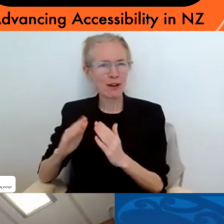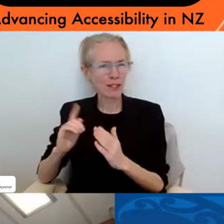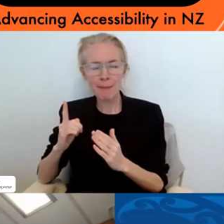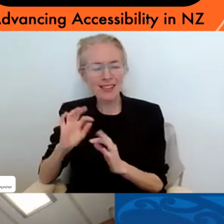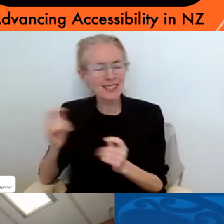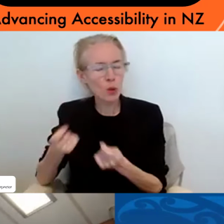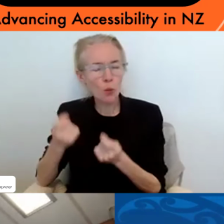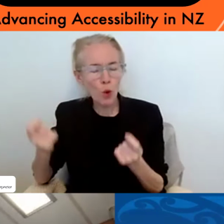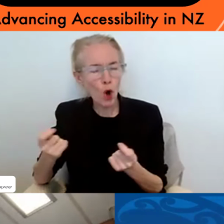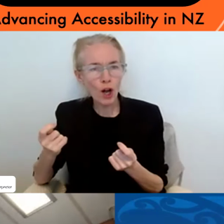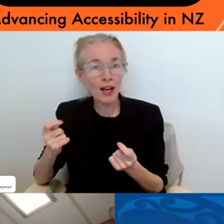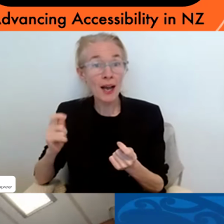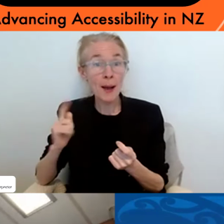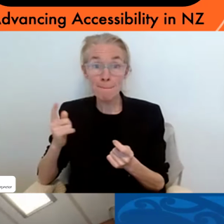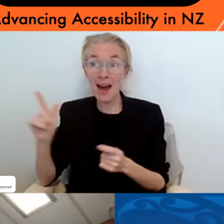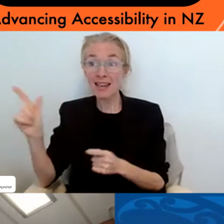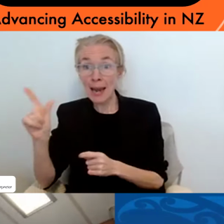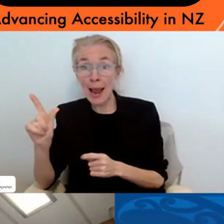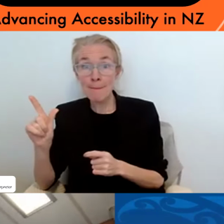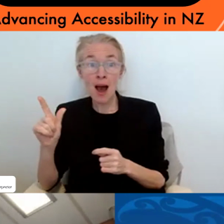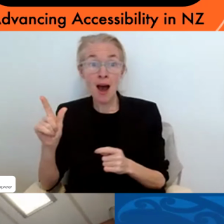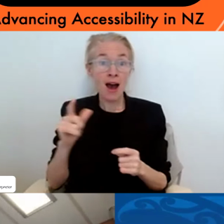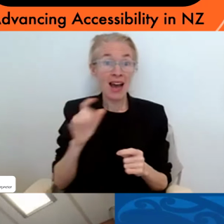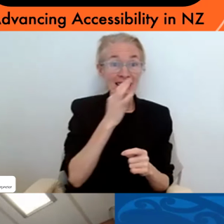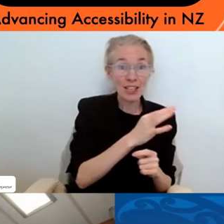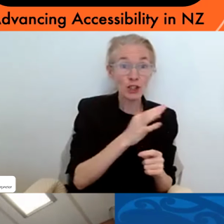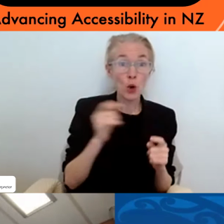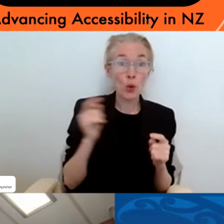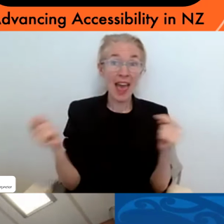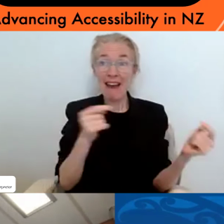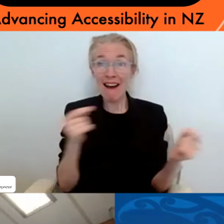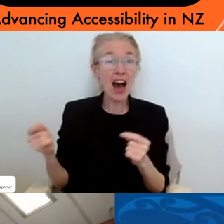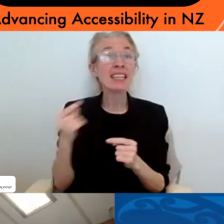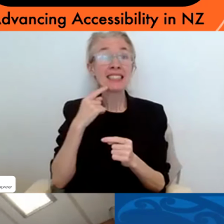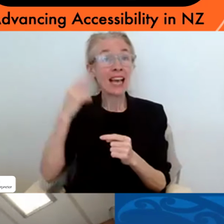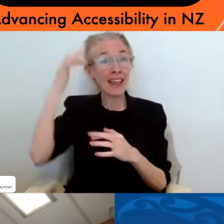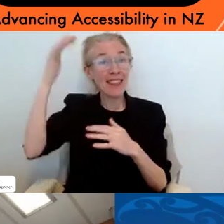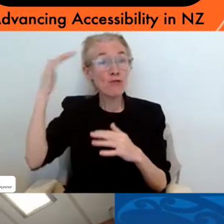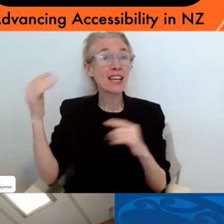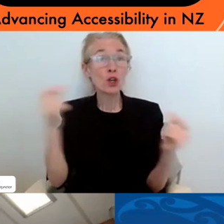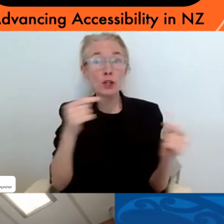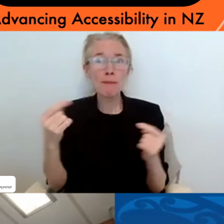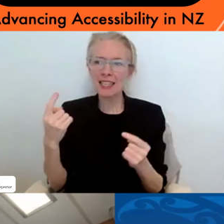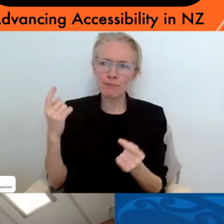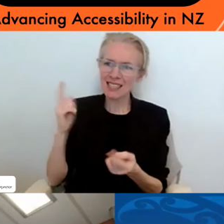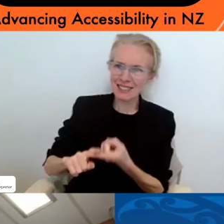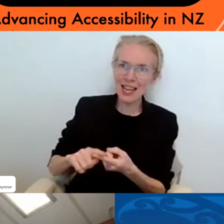from both sides of the house talking about these things but actually not delivering on these things. So that's all I can really say.